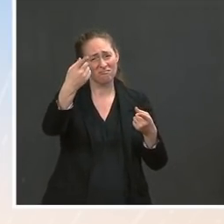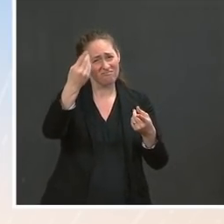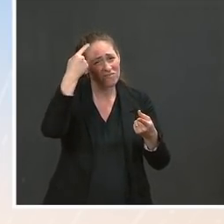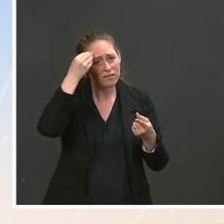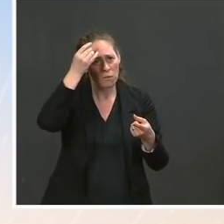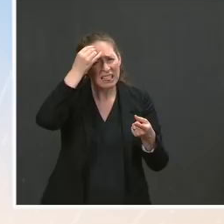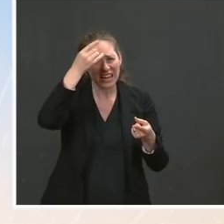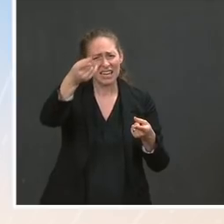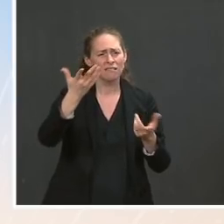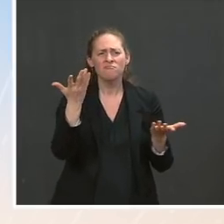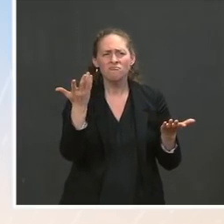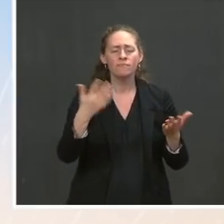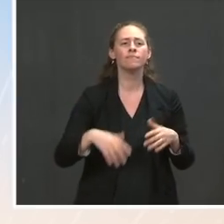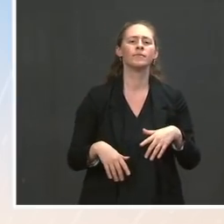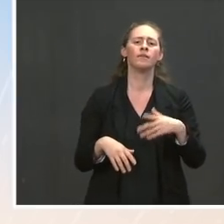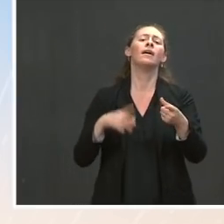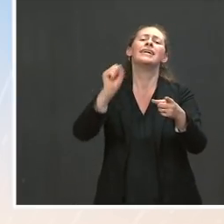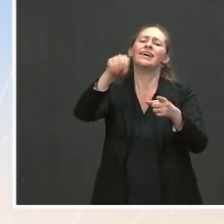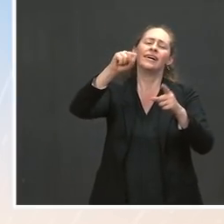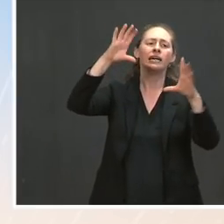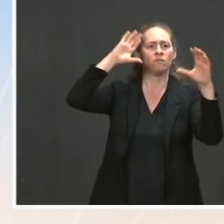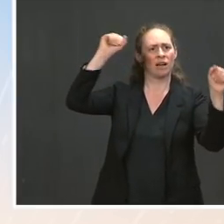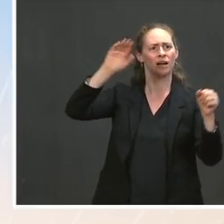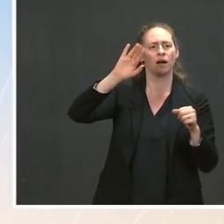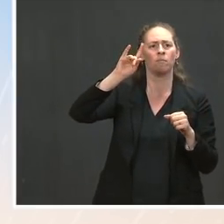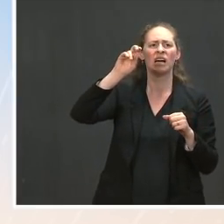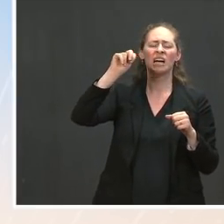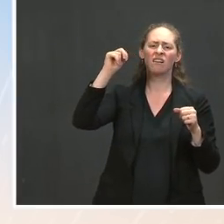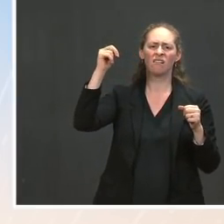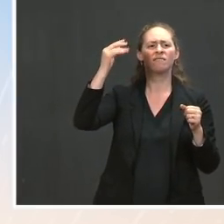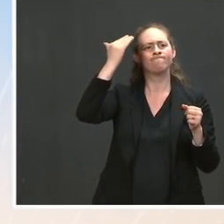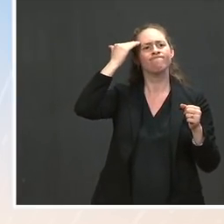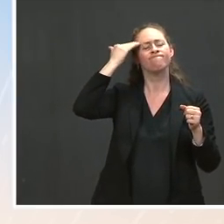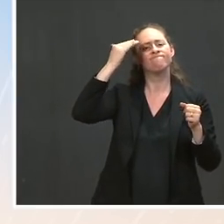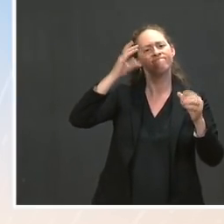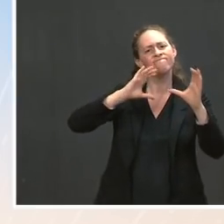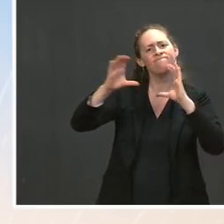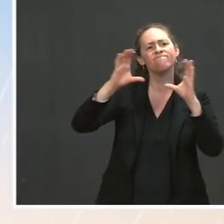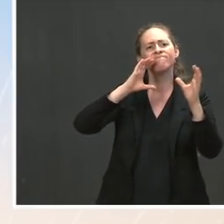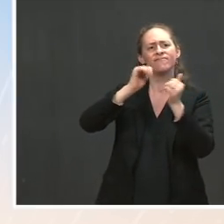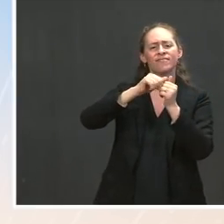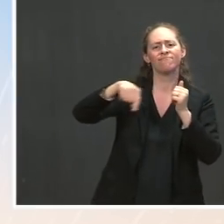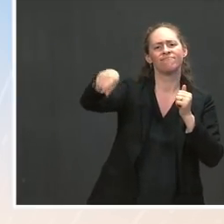and kept abreast of all developments at the border. I would say that those images are a reminder